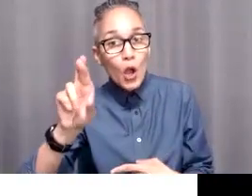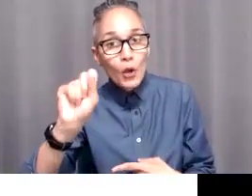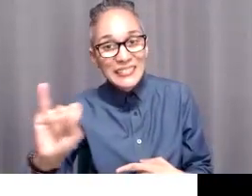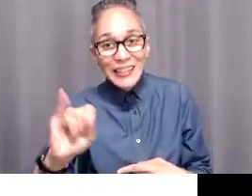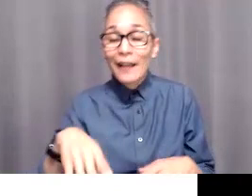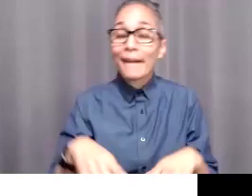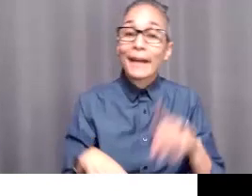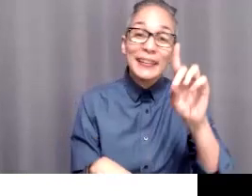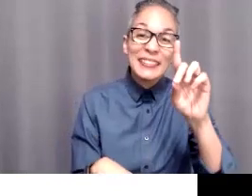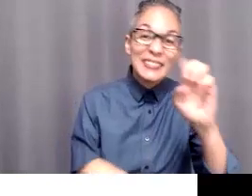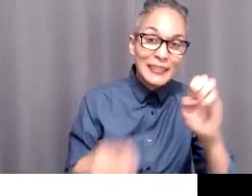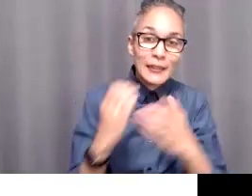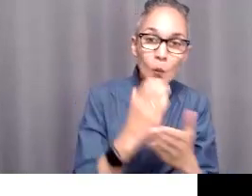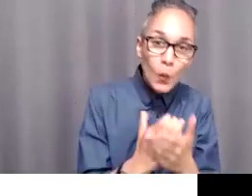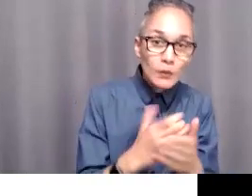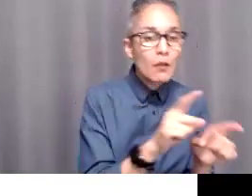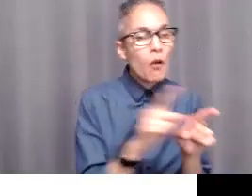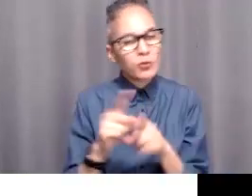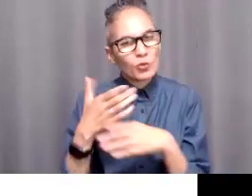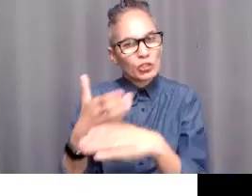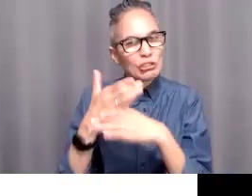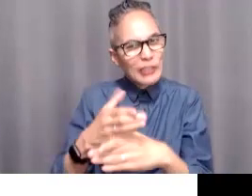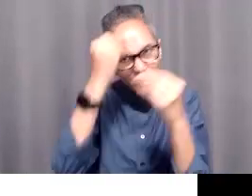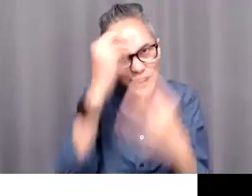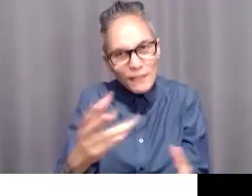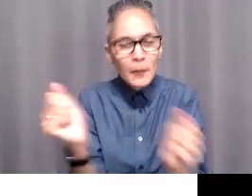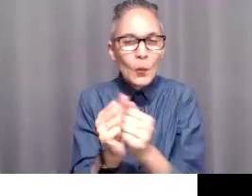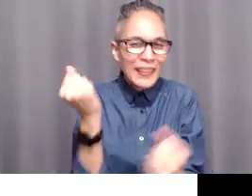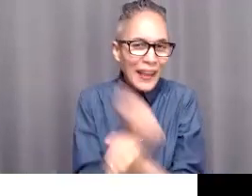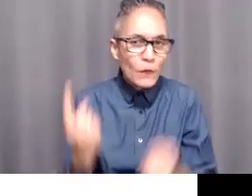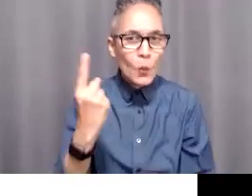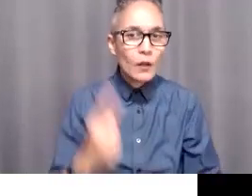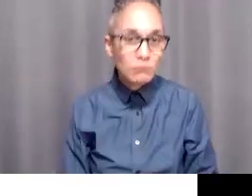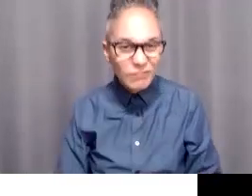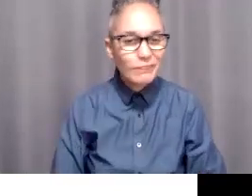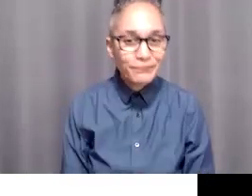and again, just sharing that information with all of your colleagues.